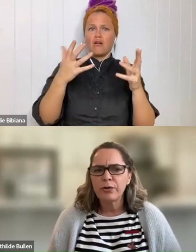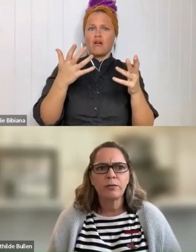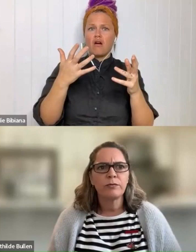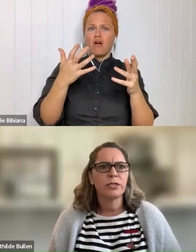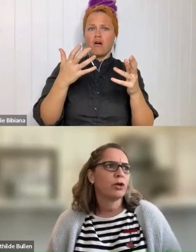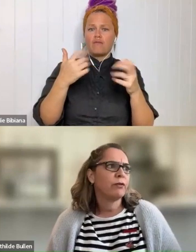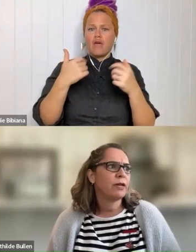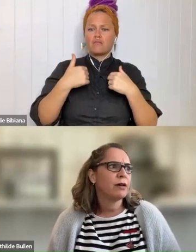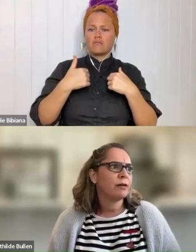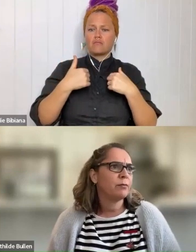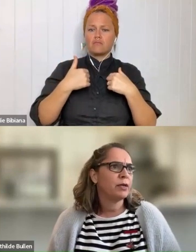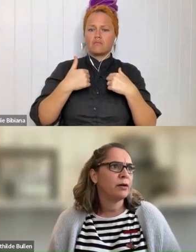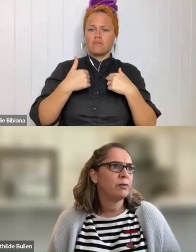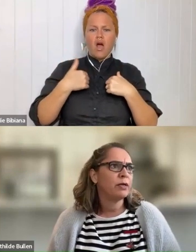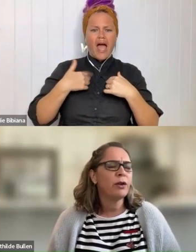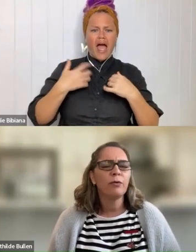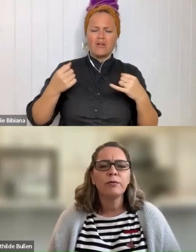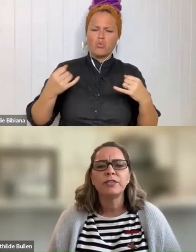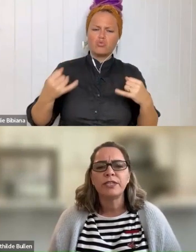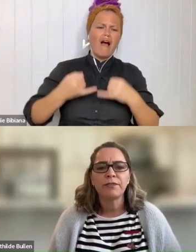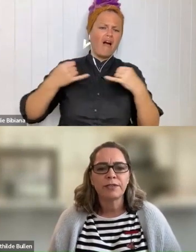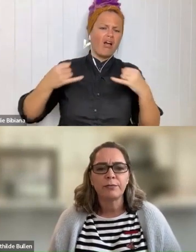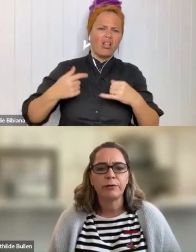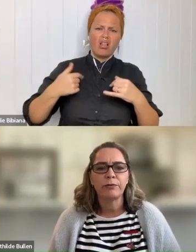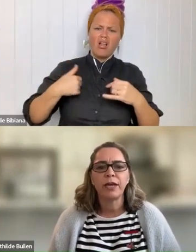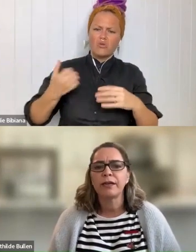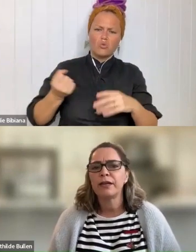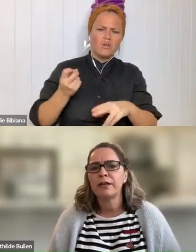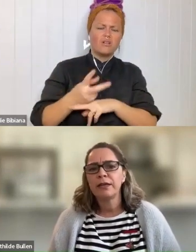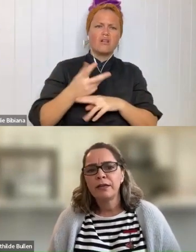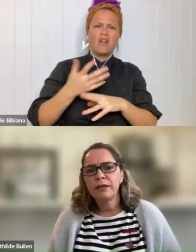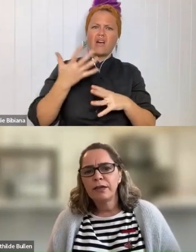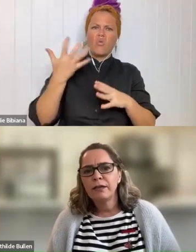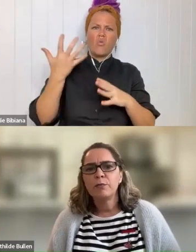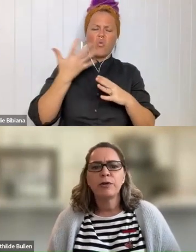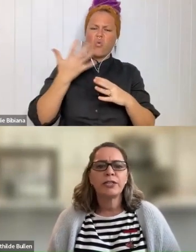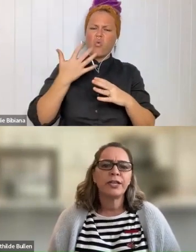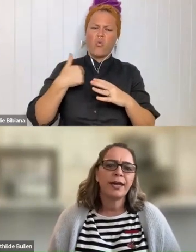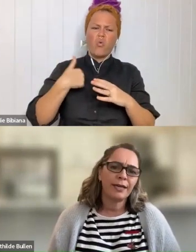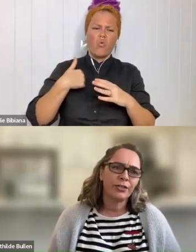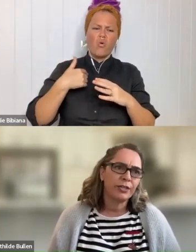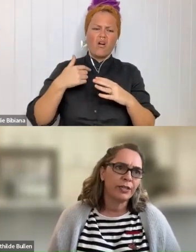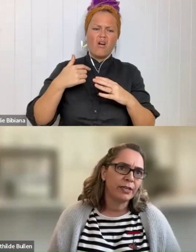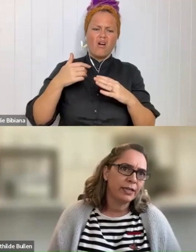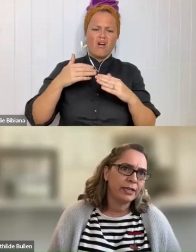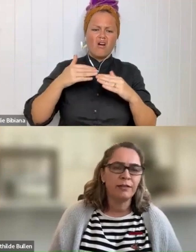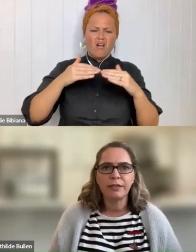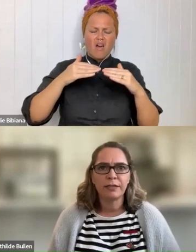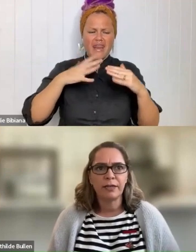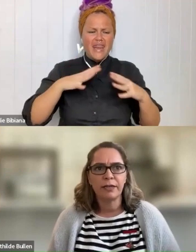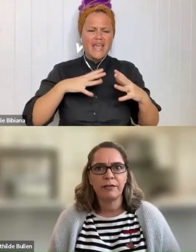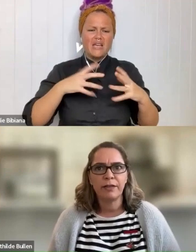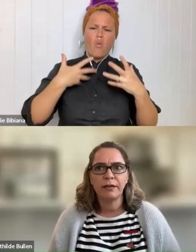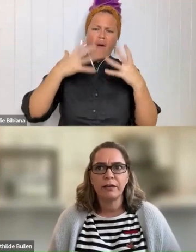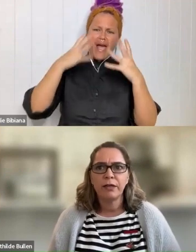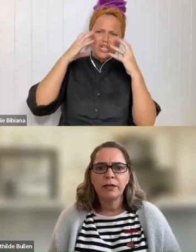struggles to overcome and you know, real deficit model like and I needed more education, and I needed this and I needed that and